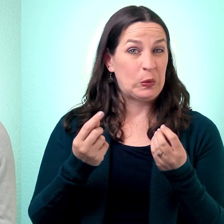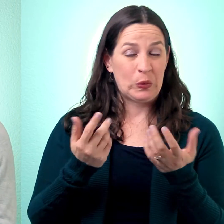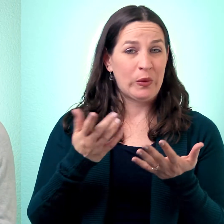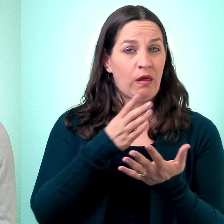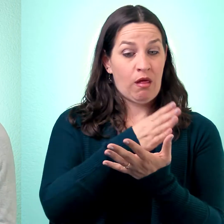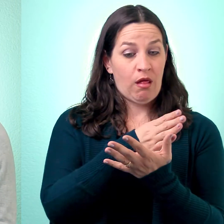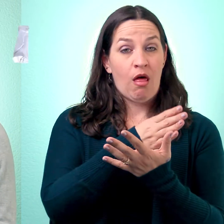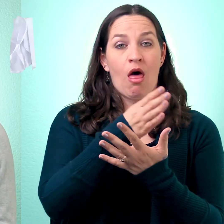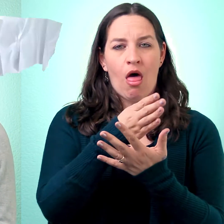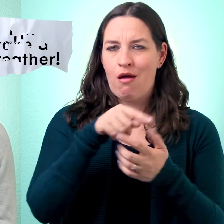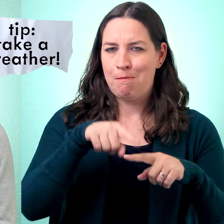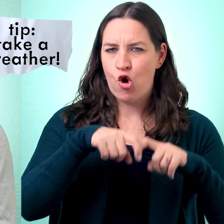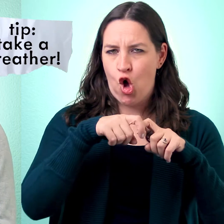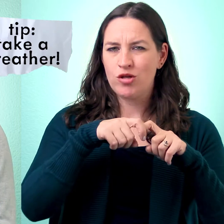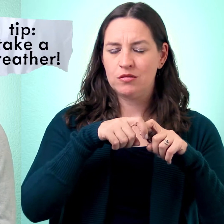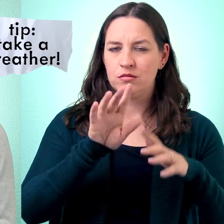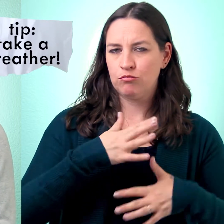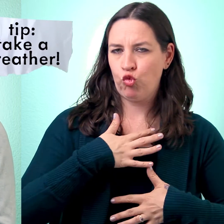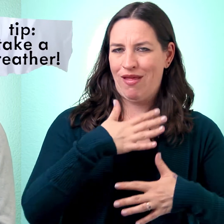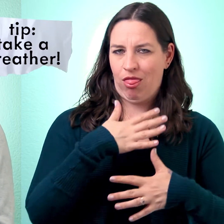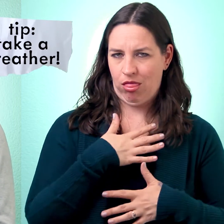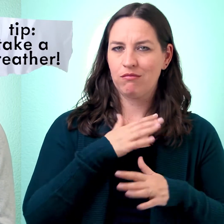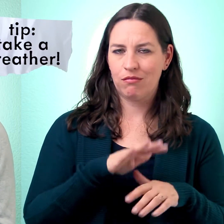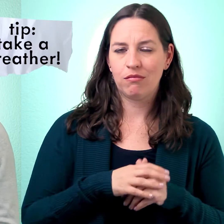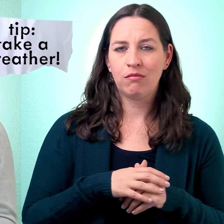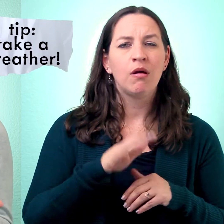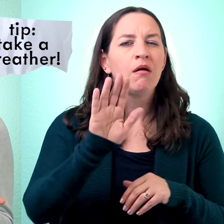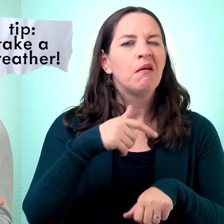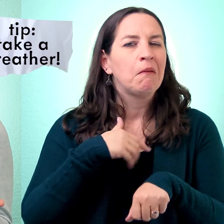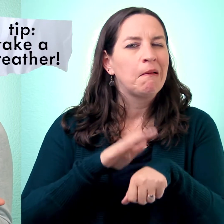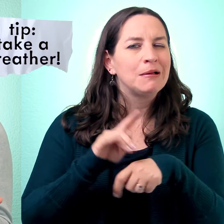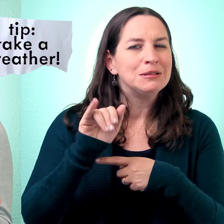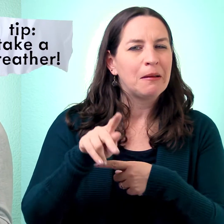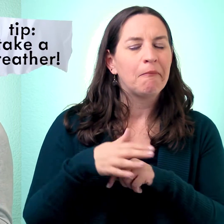So it's really great to just take a moment to breathe and you can tell your test administrator